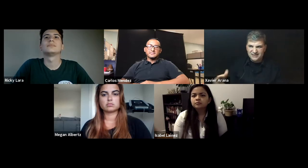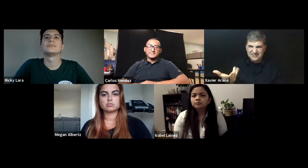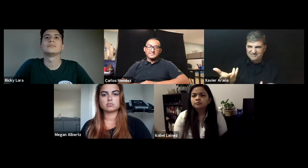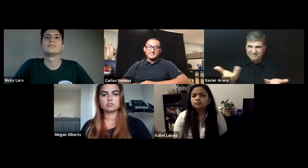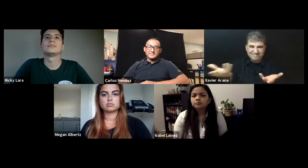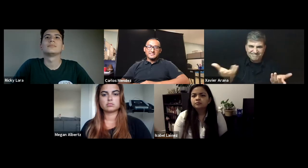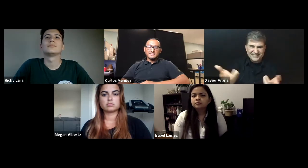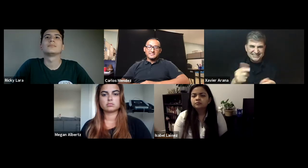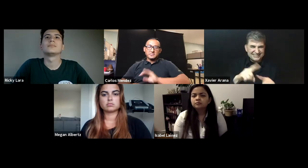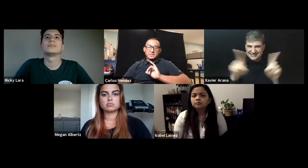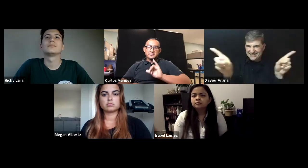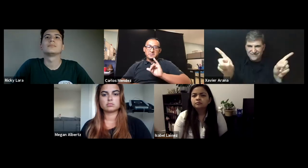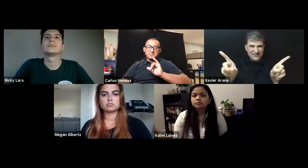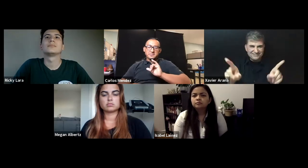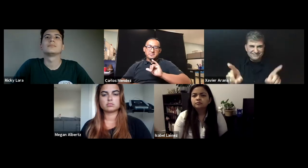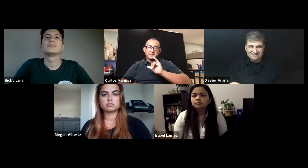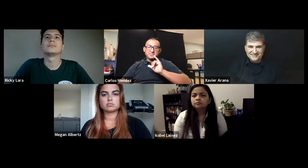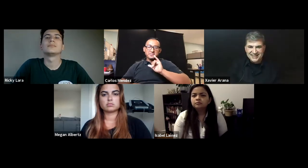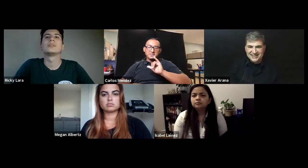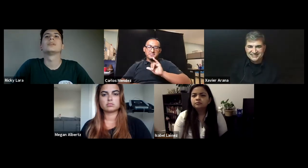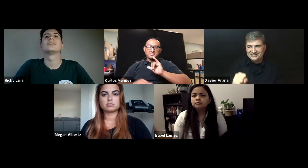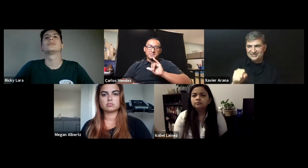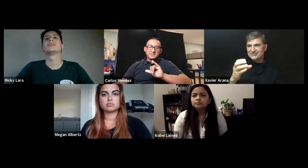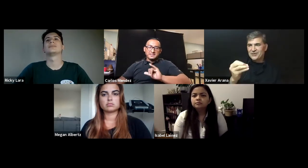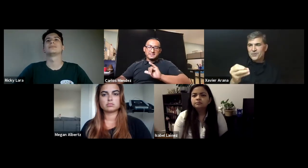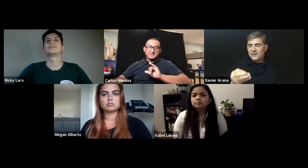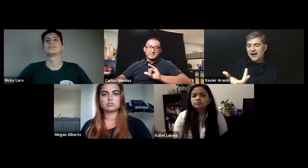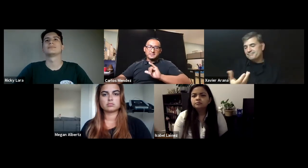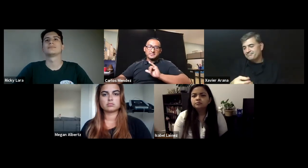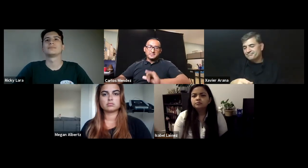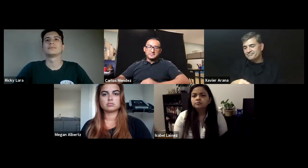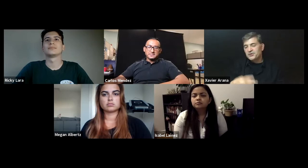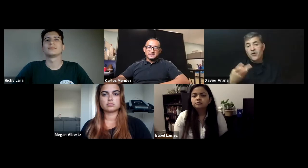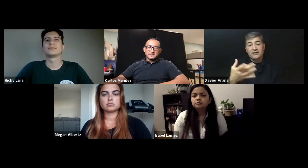there's definitely more inflection. In English, it just seems more monotone. It's very different.